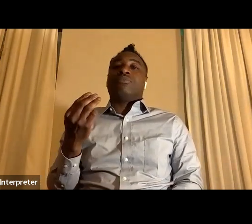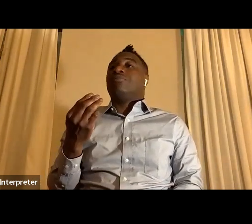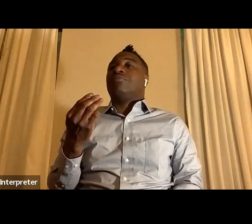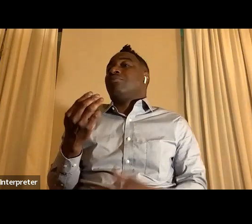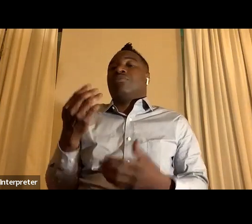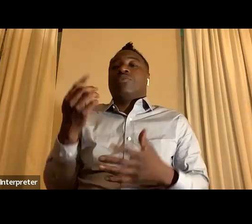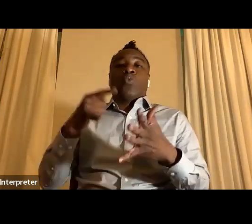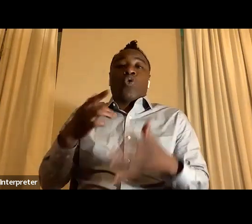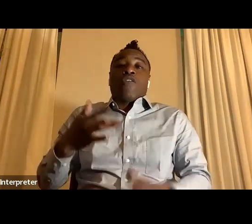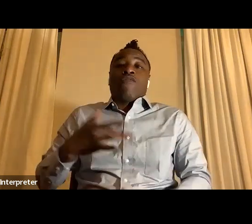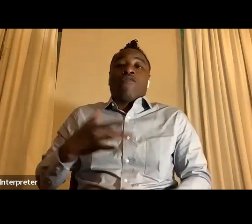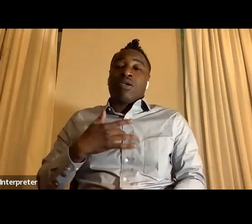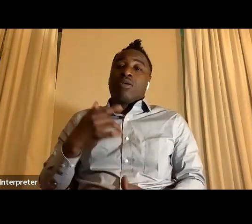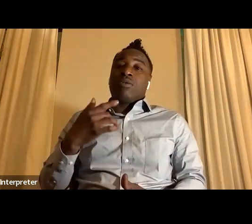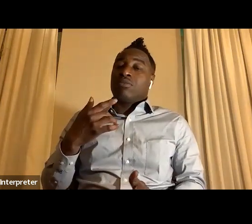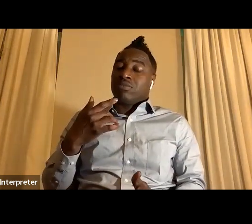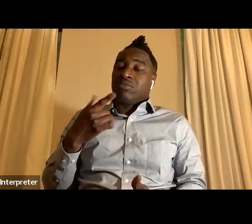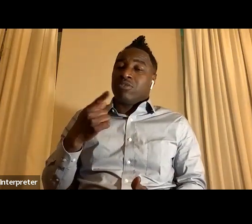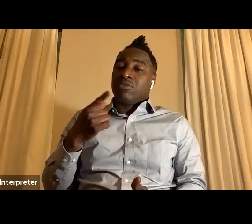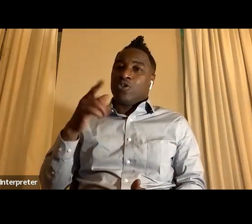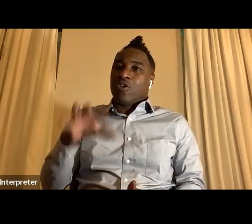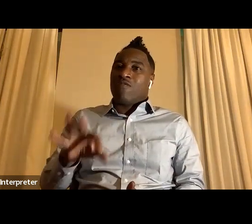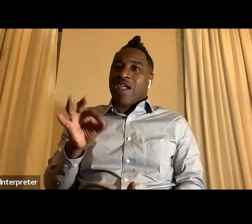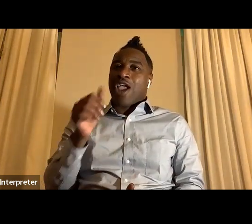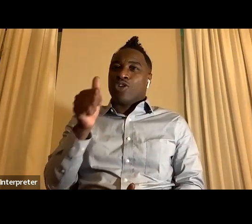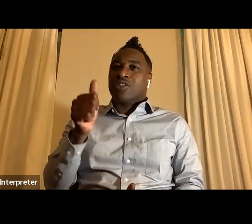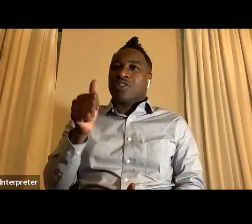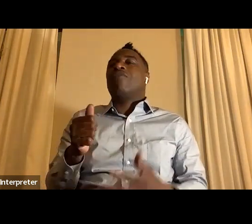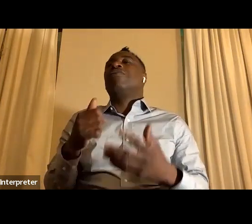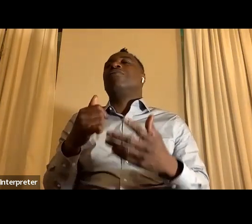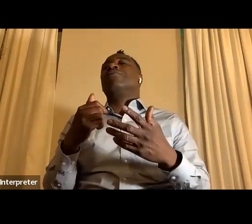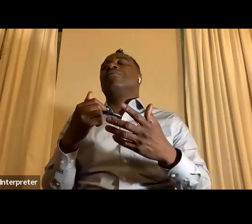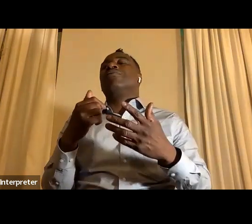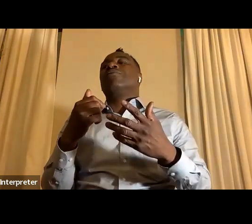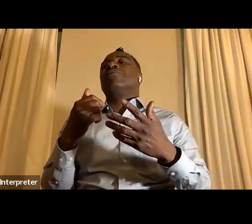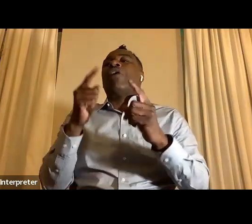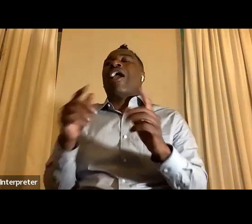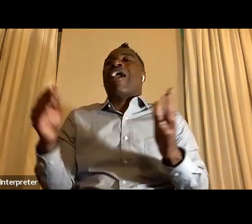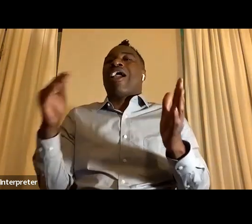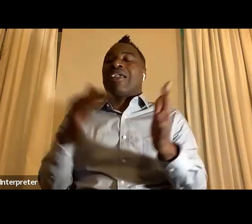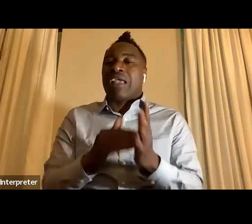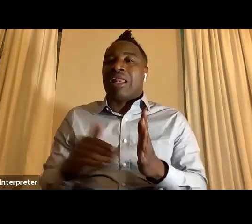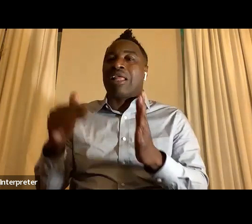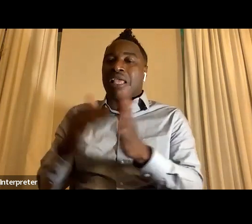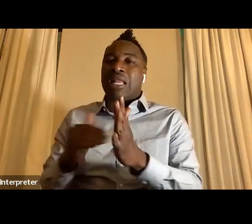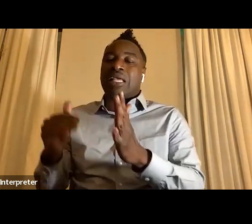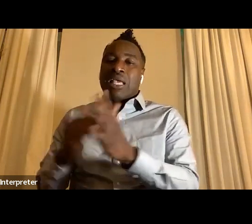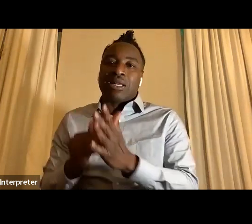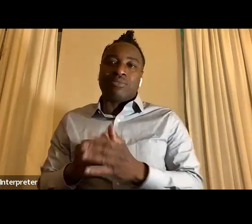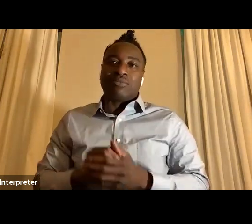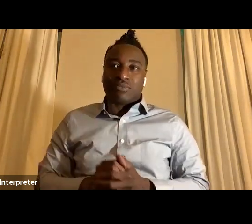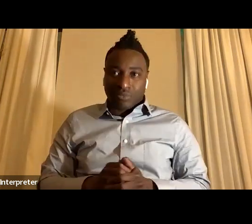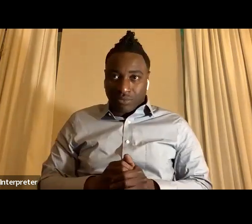you find yourself revisiting and just like, how can I look at that? How can I come to it and address it in a different way?